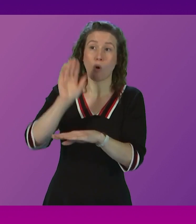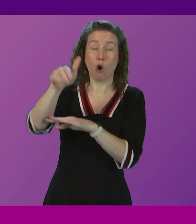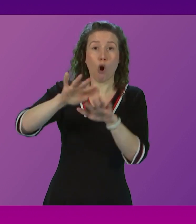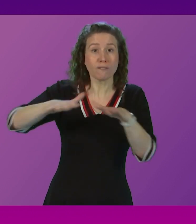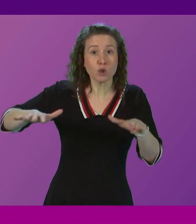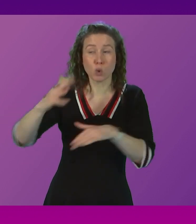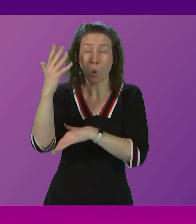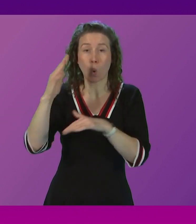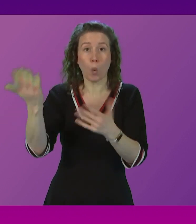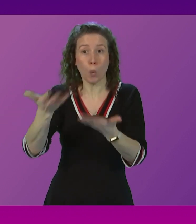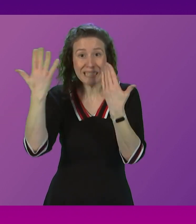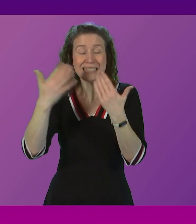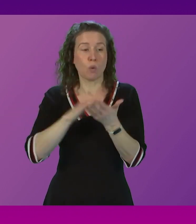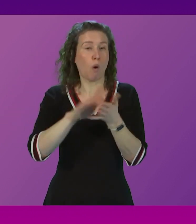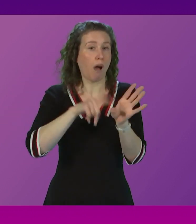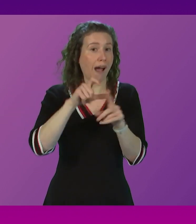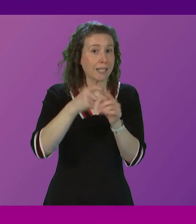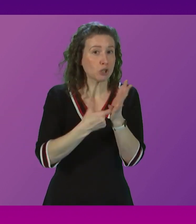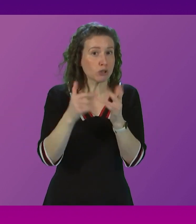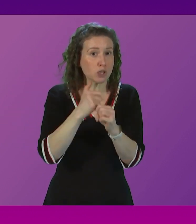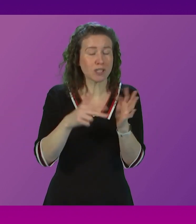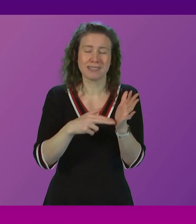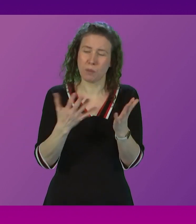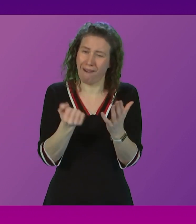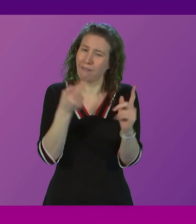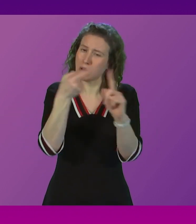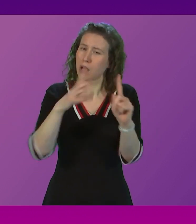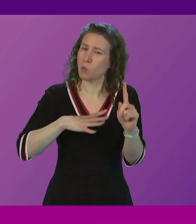hydrogen, for example. I hope that Fergus Ewing will take that comment positively.